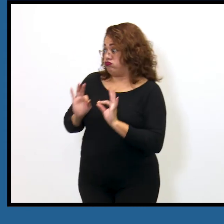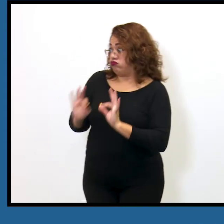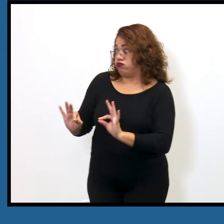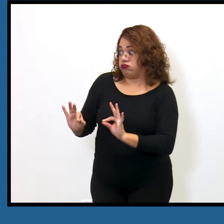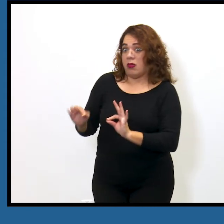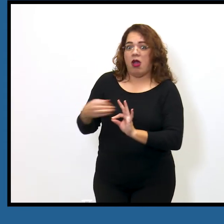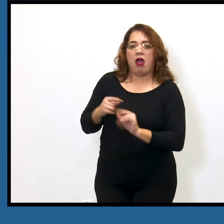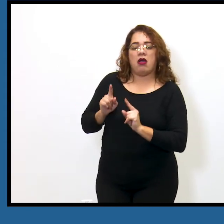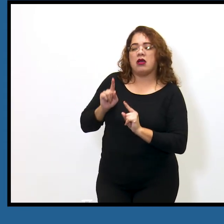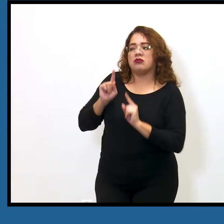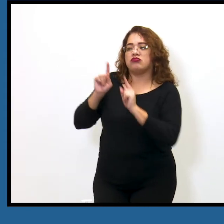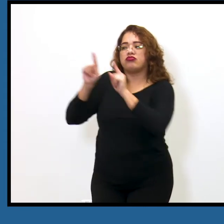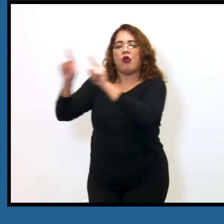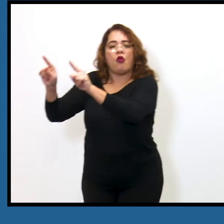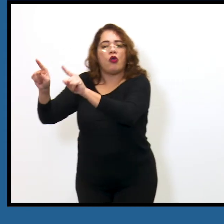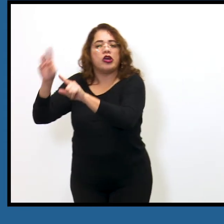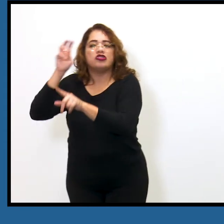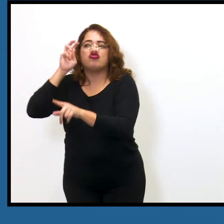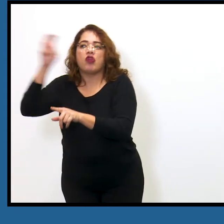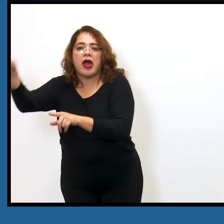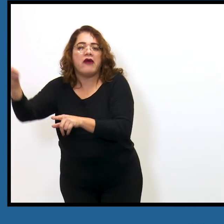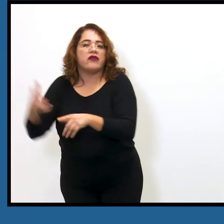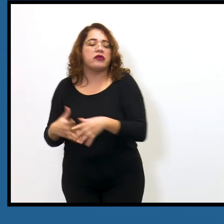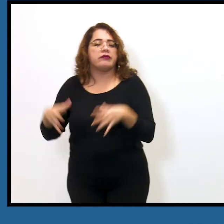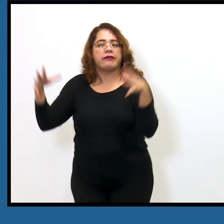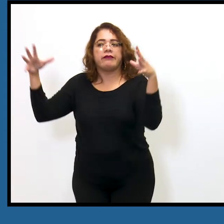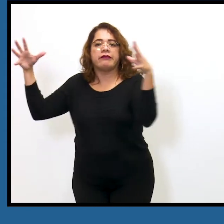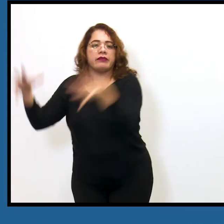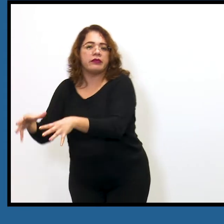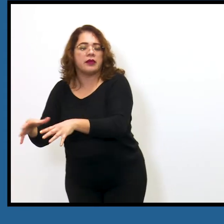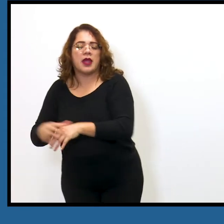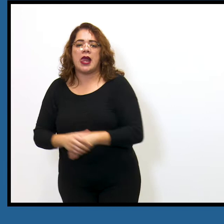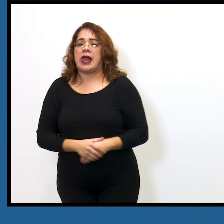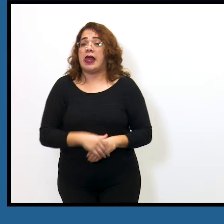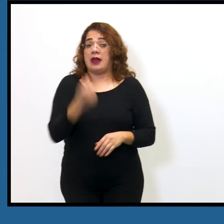or to travel for the holidays. We want to remind people that getting a negative test result